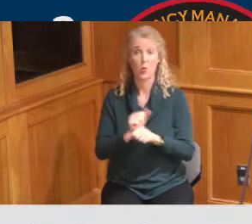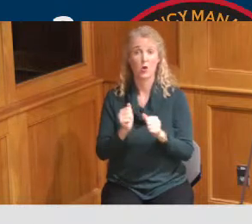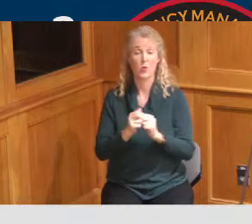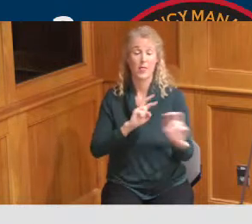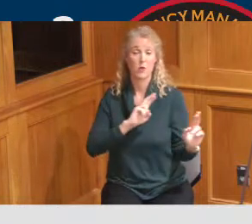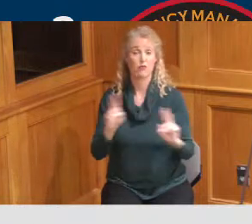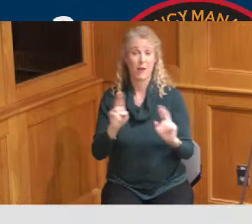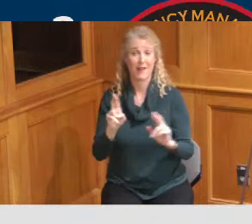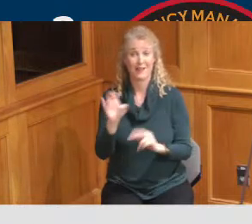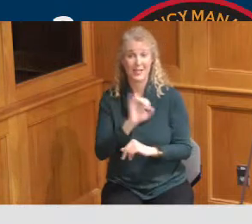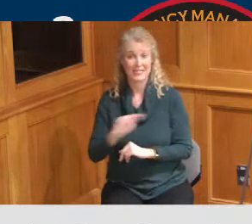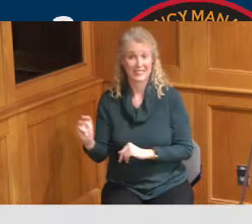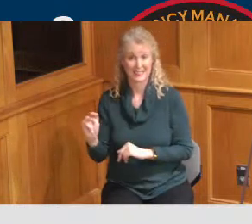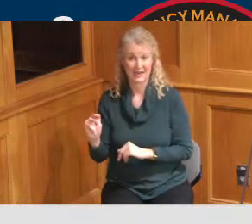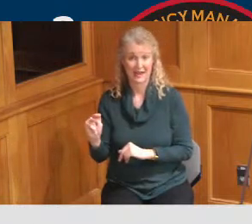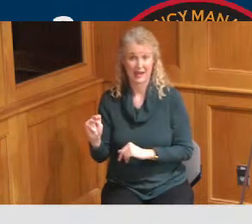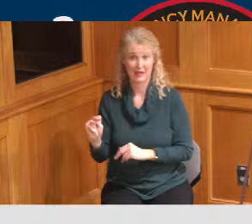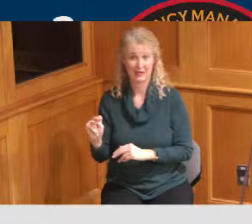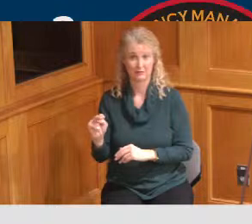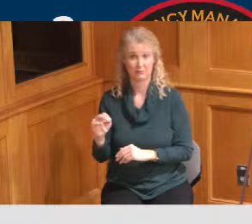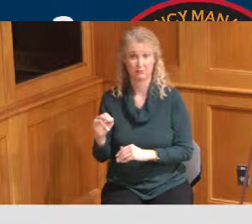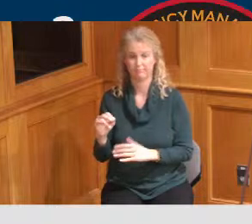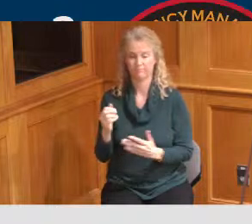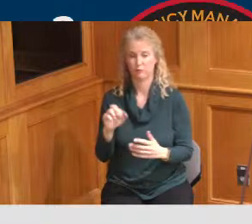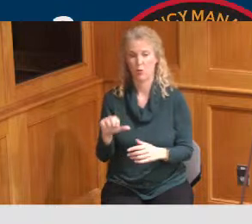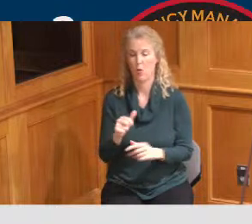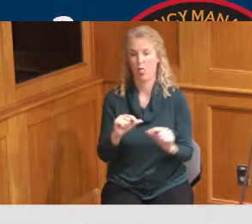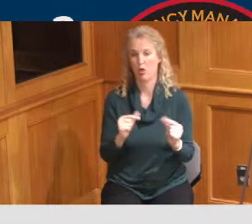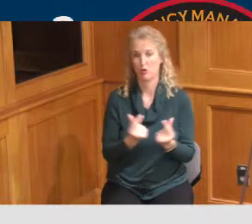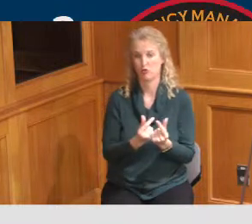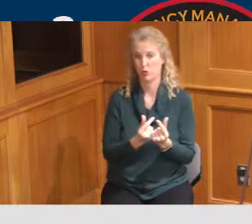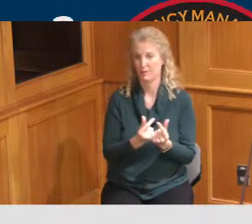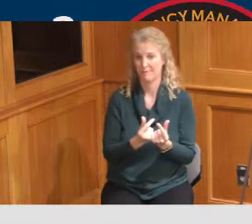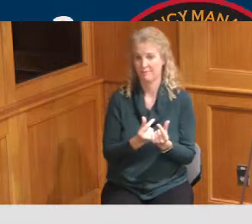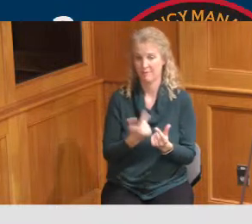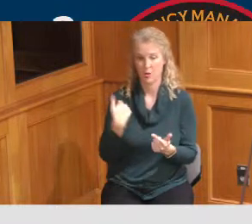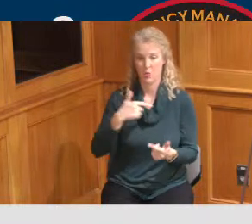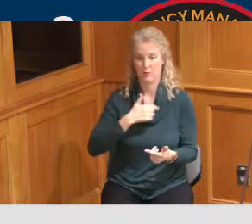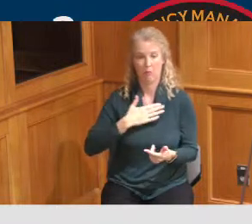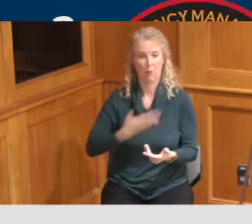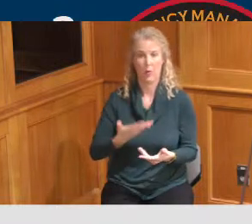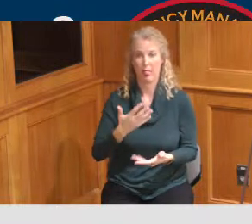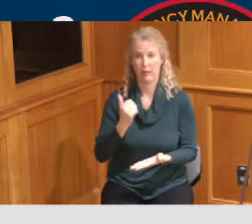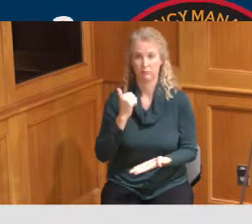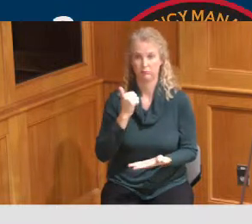Alloy any any kind of group The the chambers of commerc and then of course obviously a lot of our